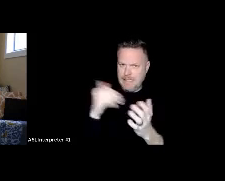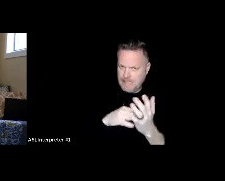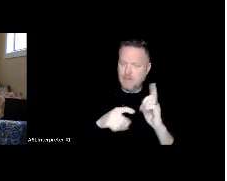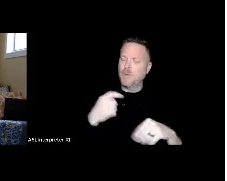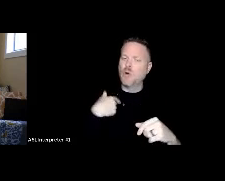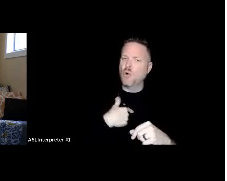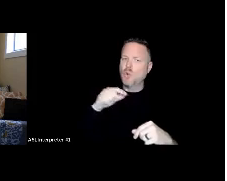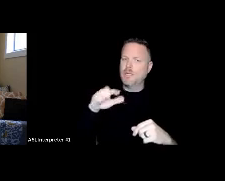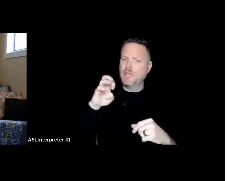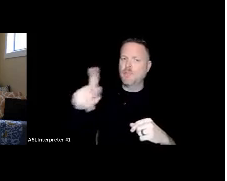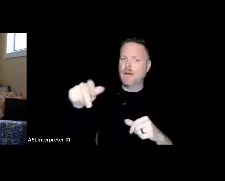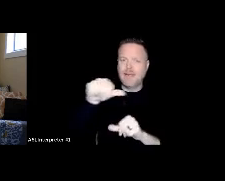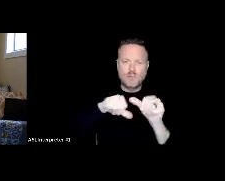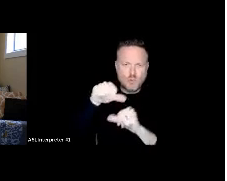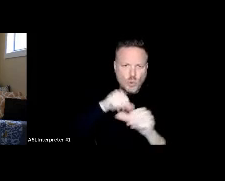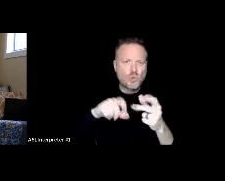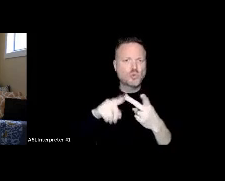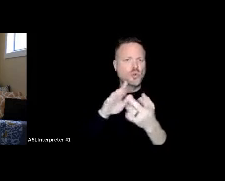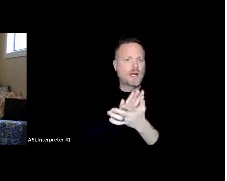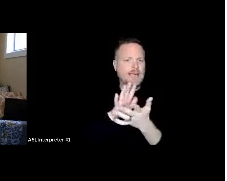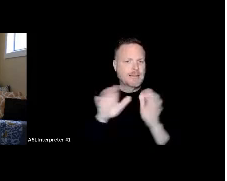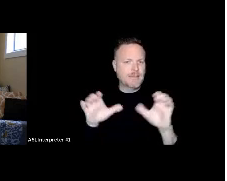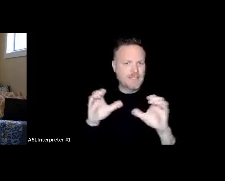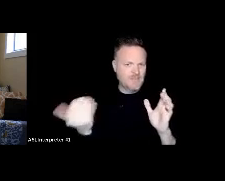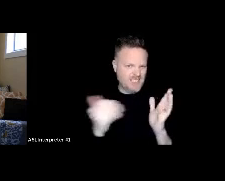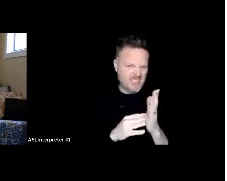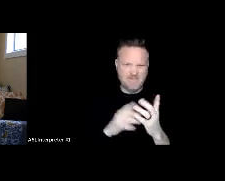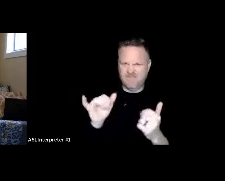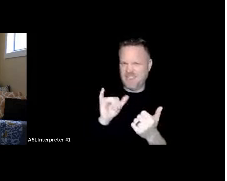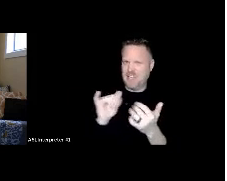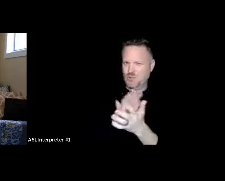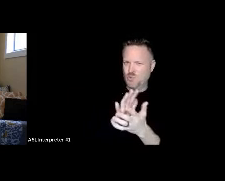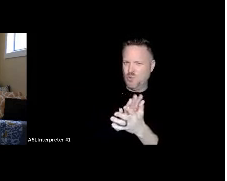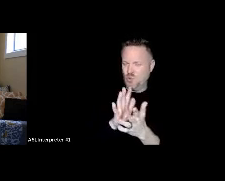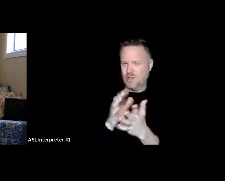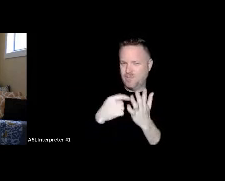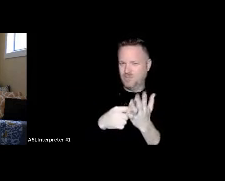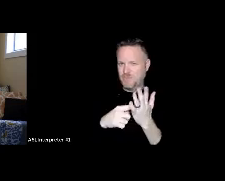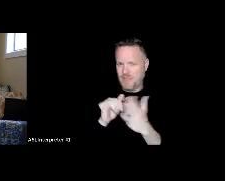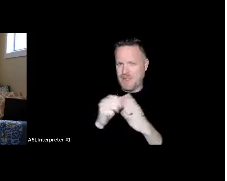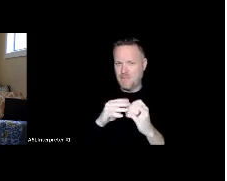social and academic activities such as school. So I'll go into that in just a little bit more. And